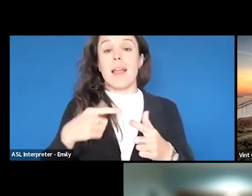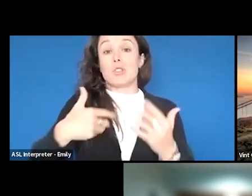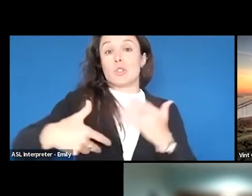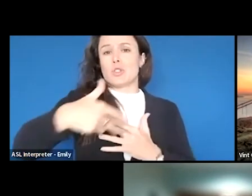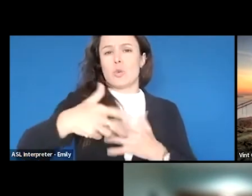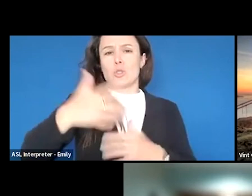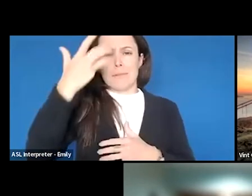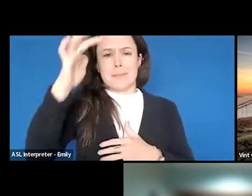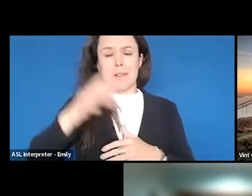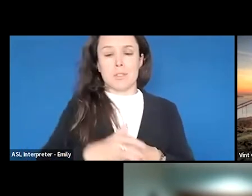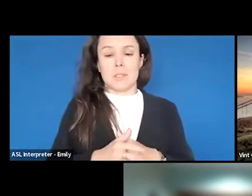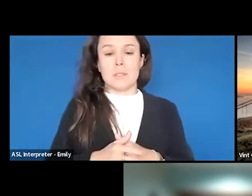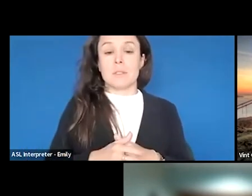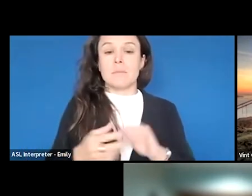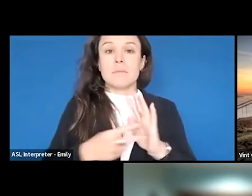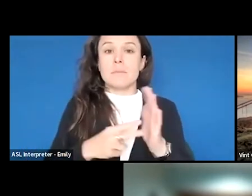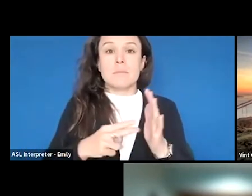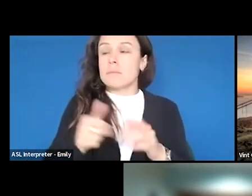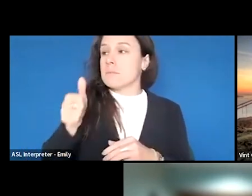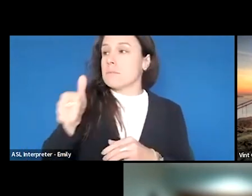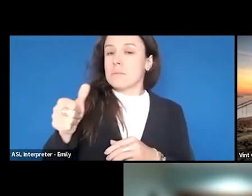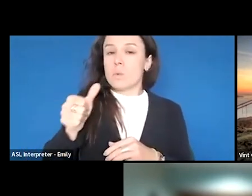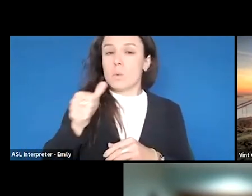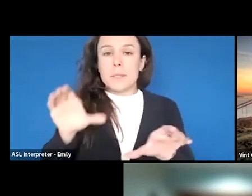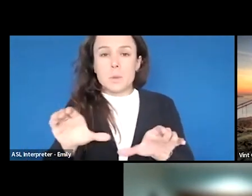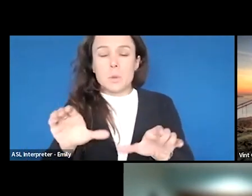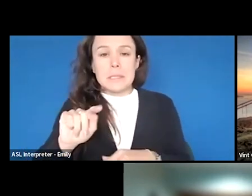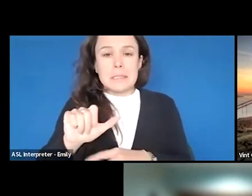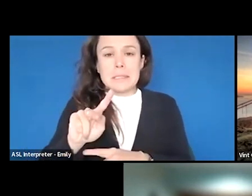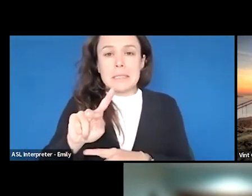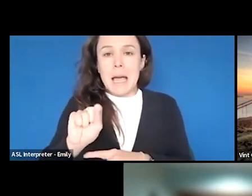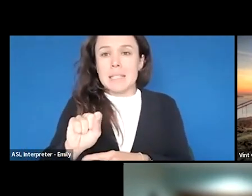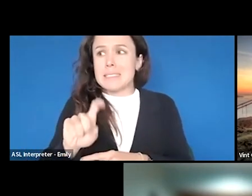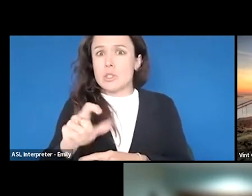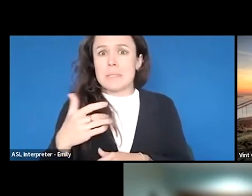That means that they will be doing tasks that you have to be sensitive to what you